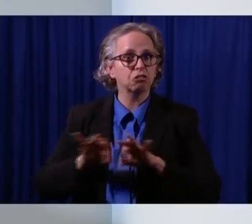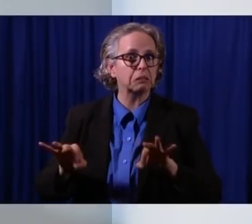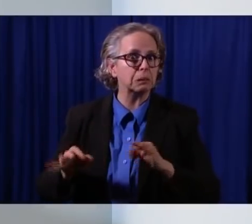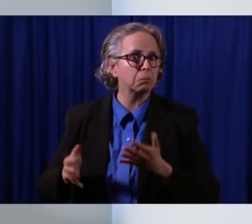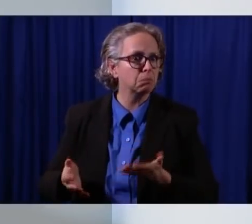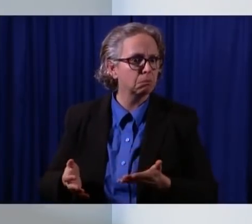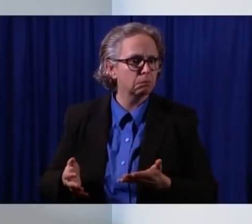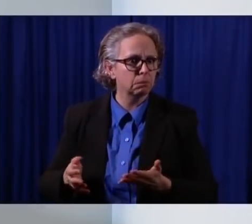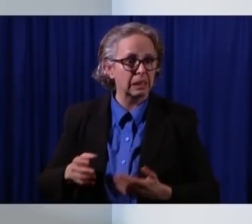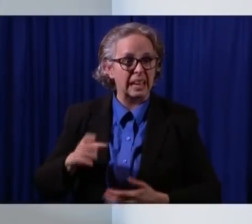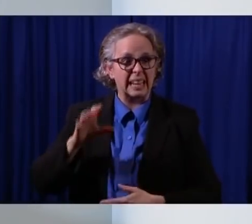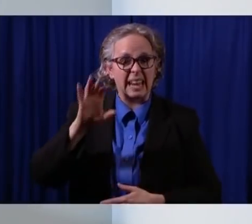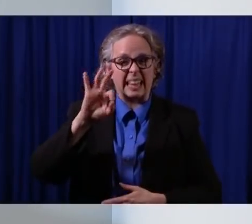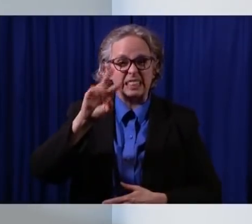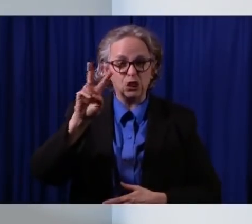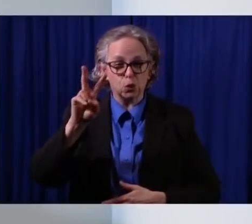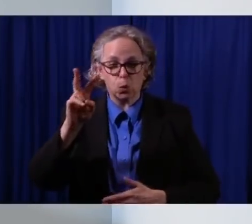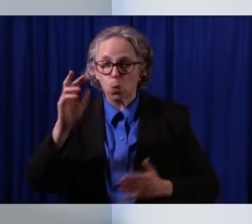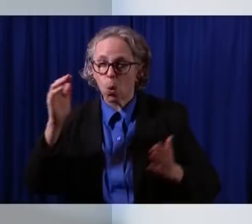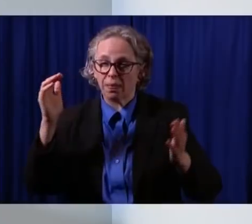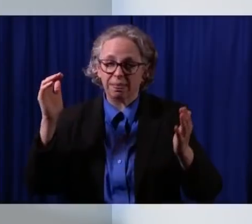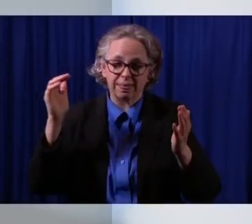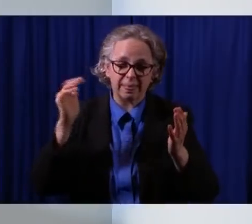DEGREE. ANOTHER IMPORTANT AND